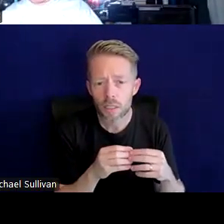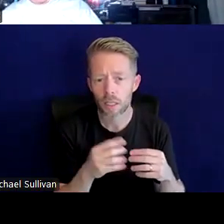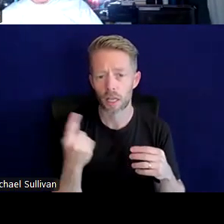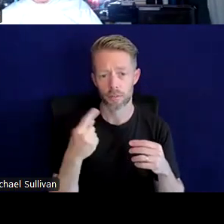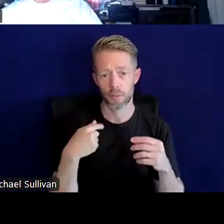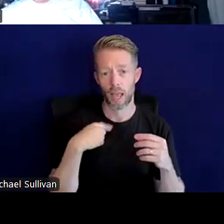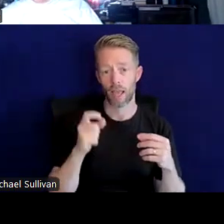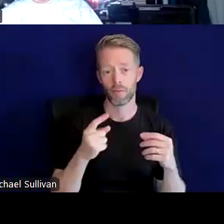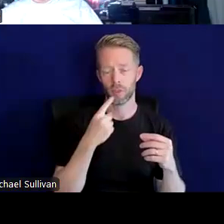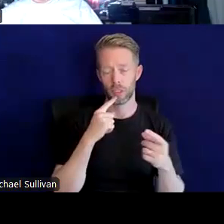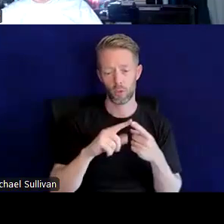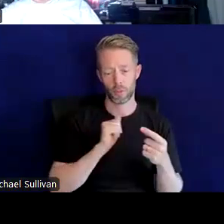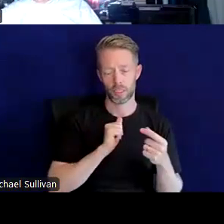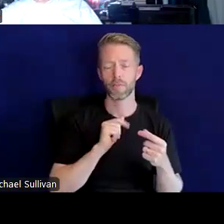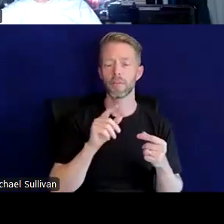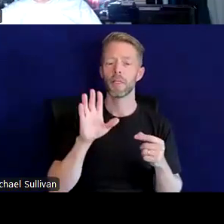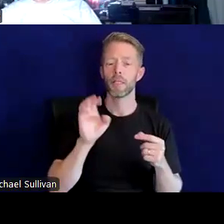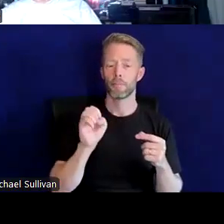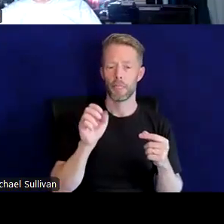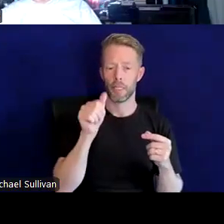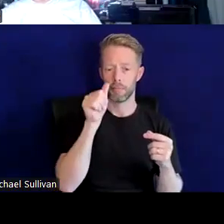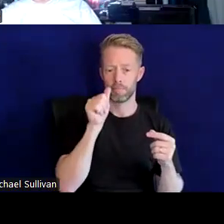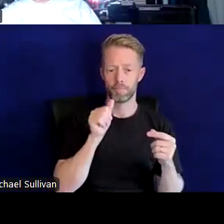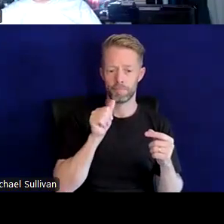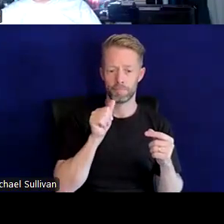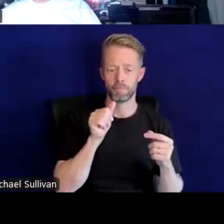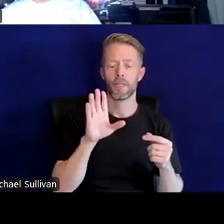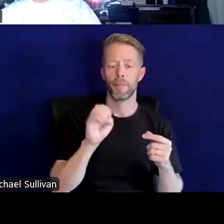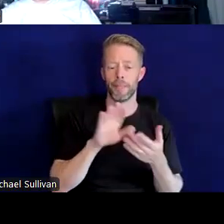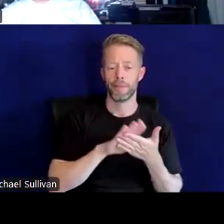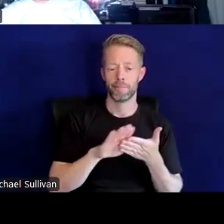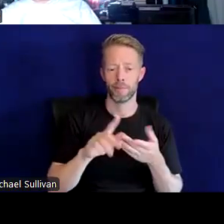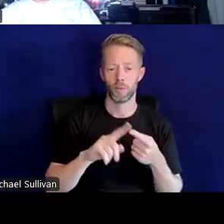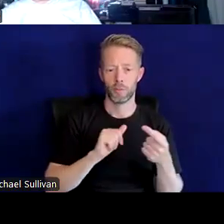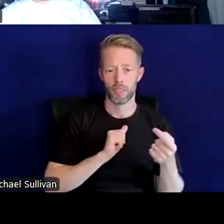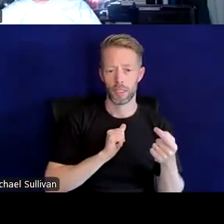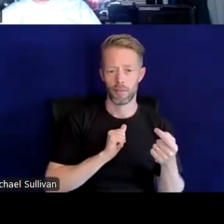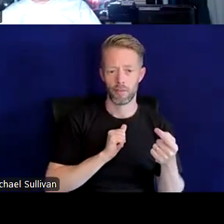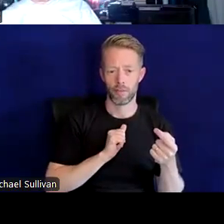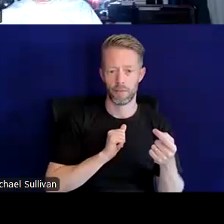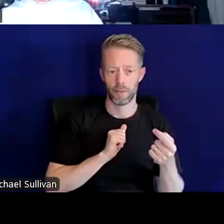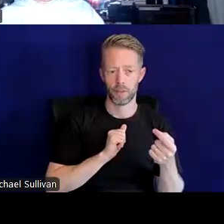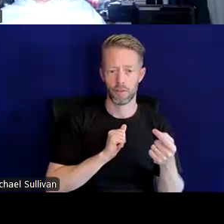that I had to say to myself is to be patient with myself, to be kind to myself. Networking,